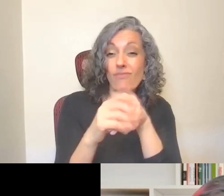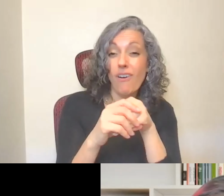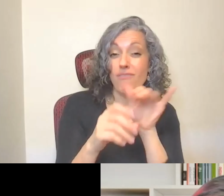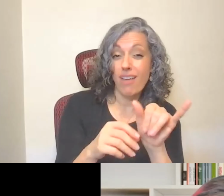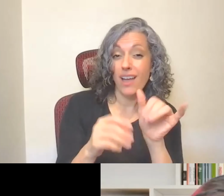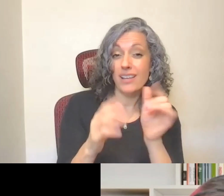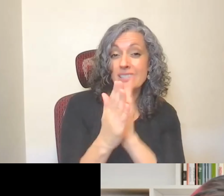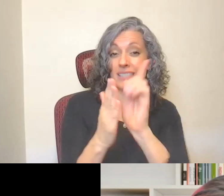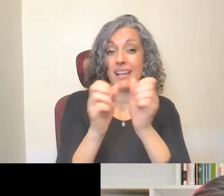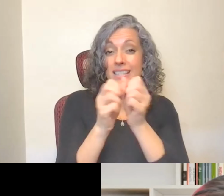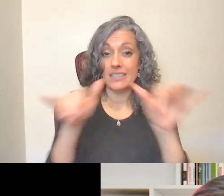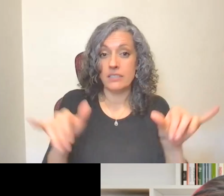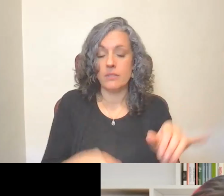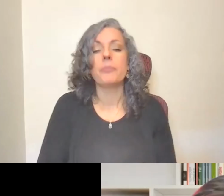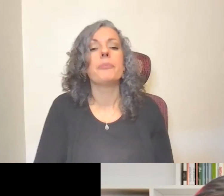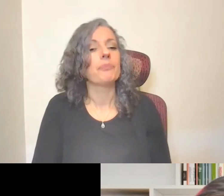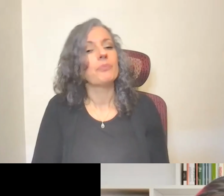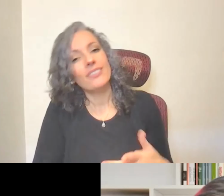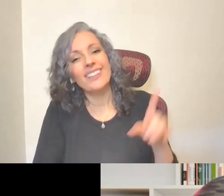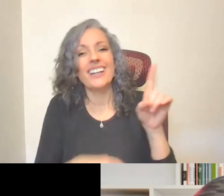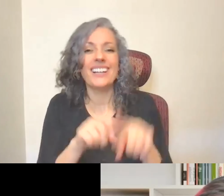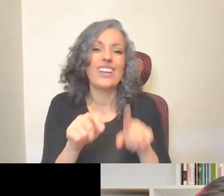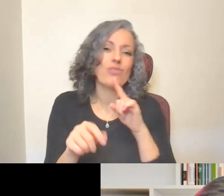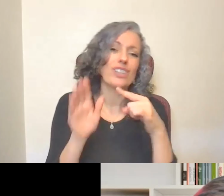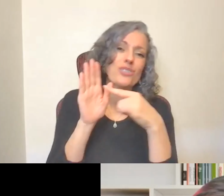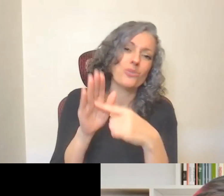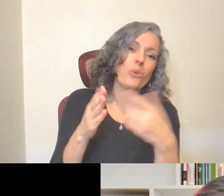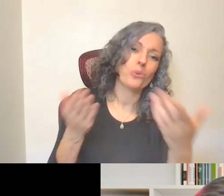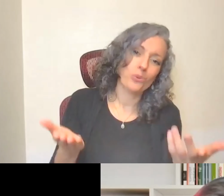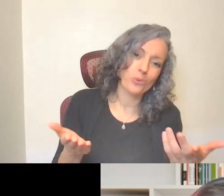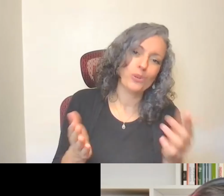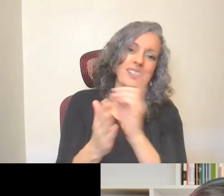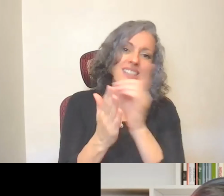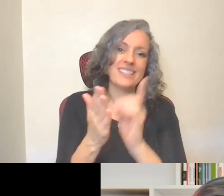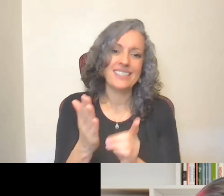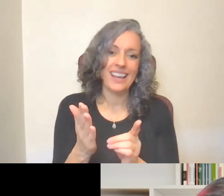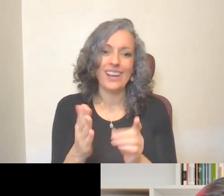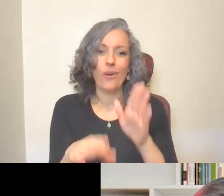[Stéphanie]: So, I I can't really show it to you because the design isn't on my on my computer but the actual